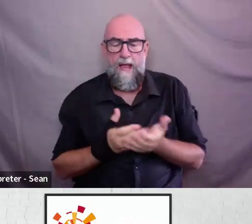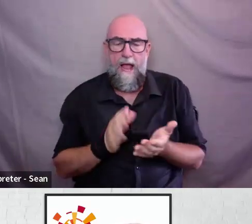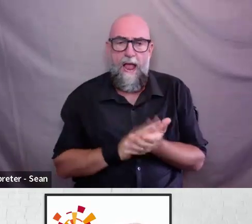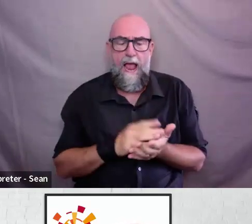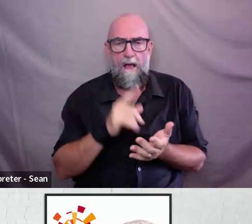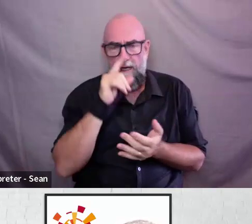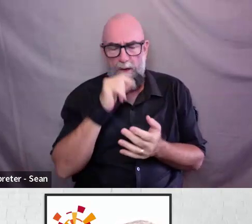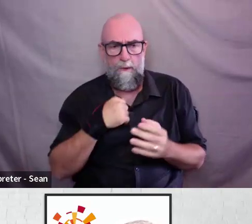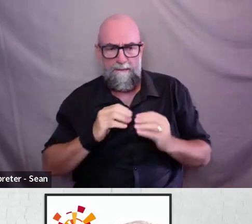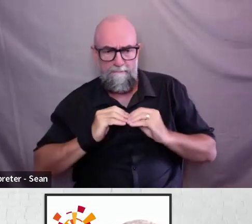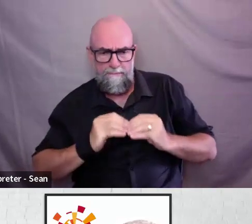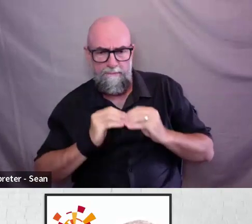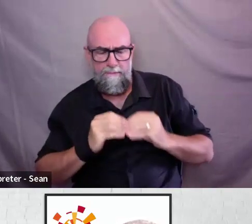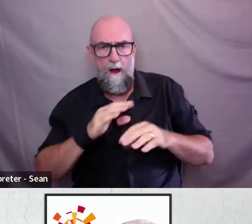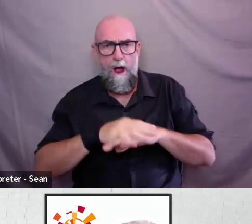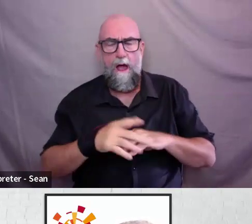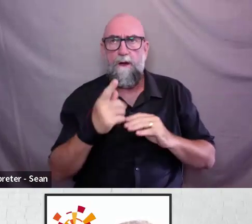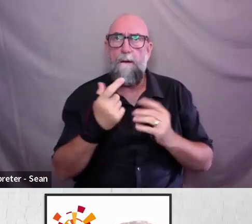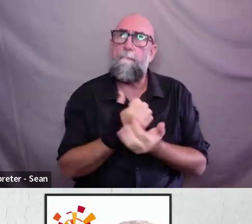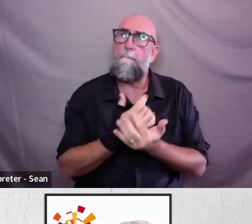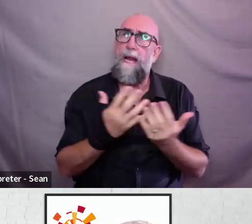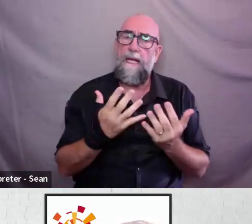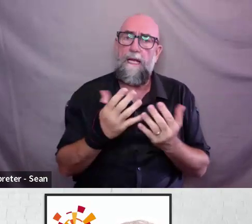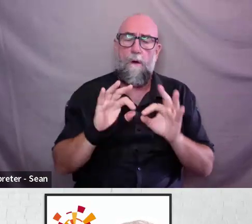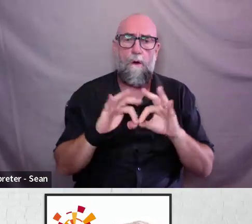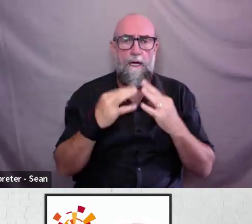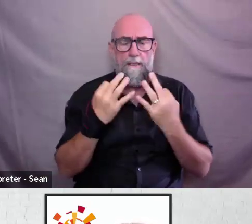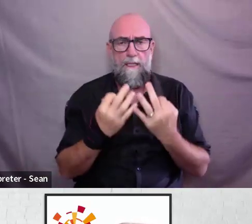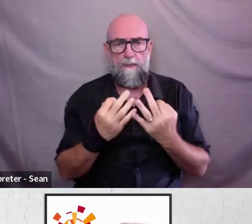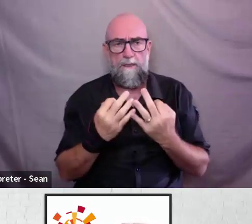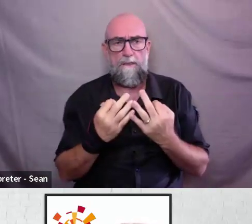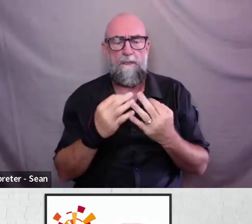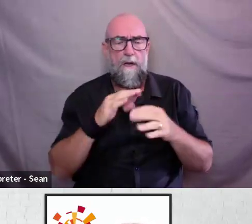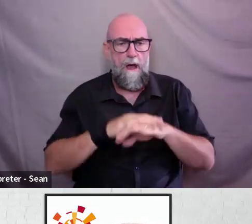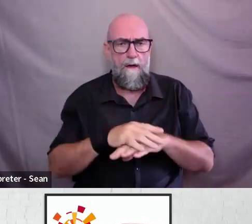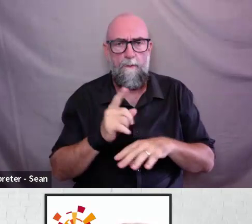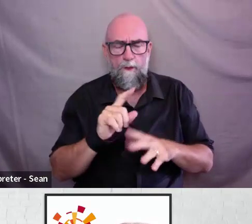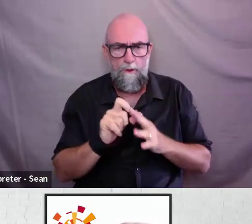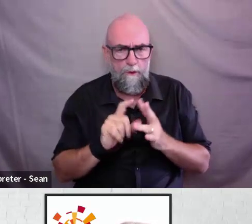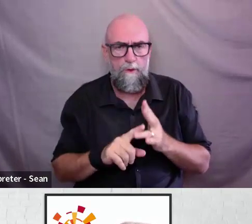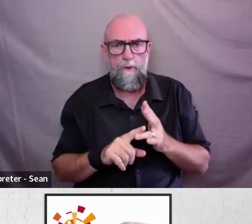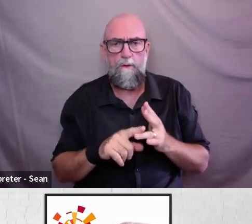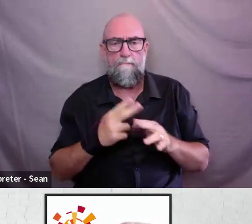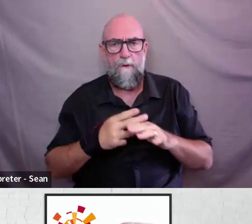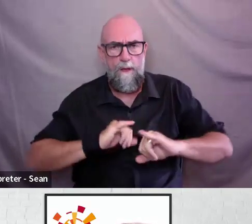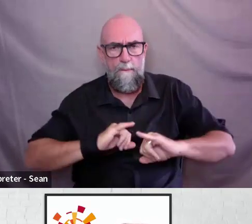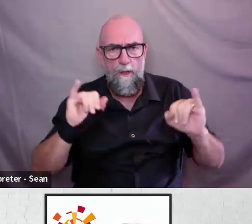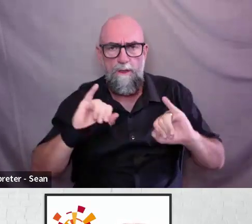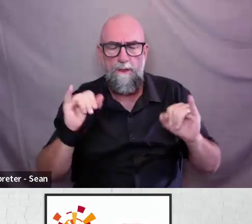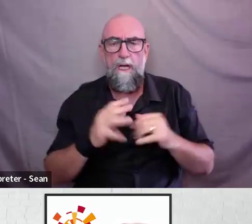know that there are these economic interests that are pitted against environmental concerns in the arts